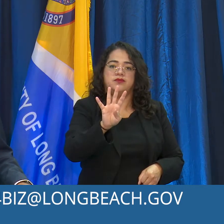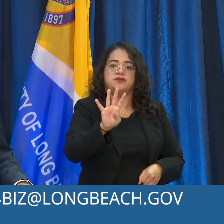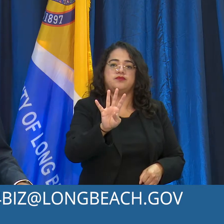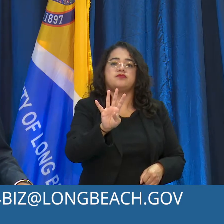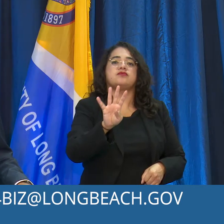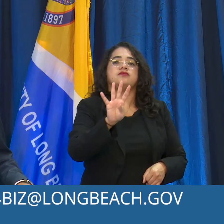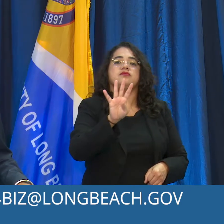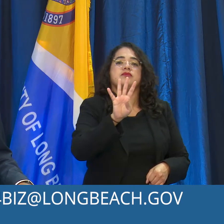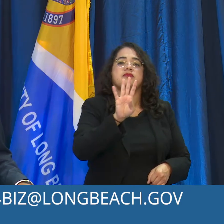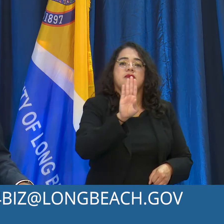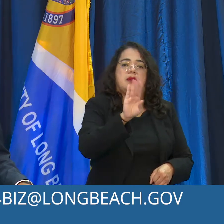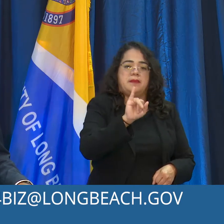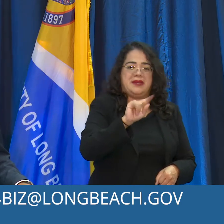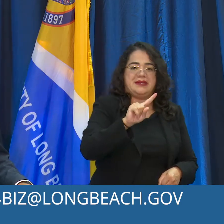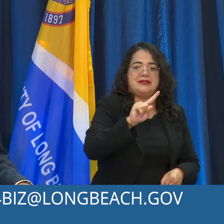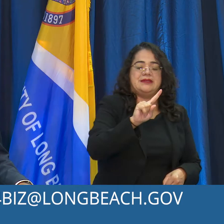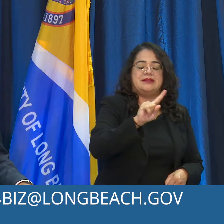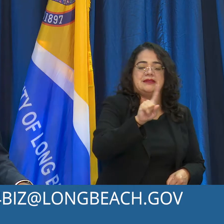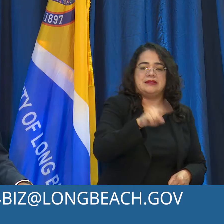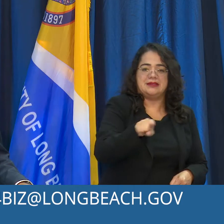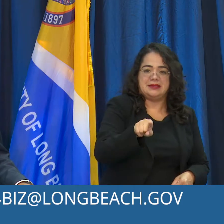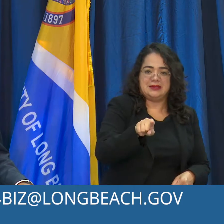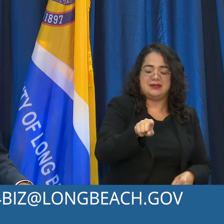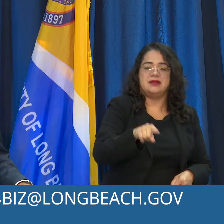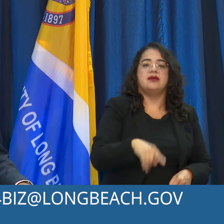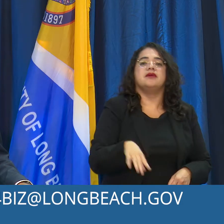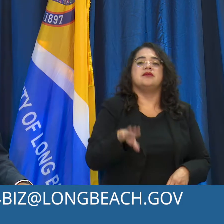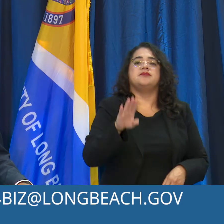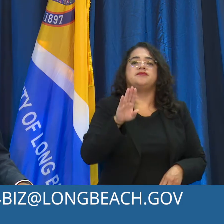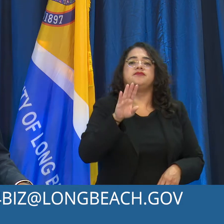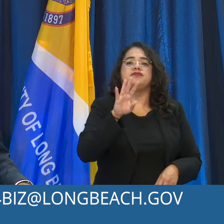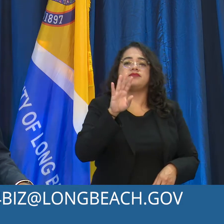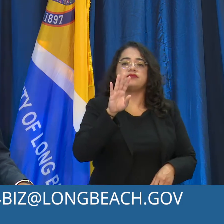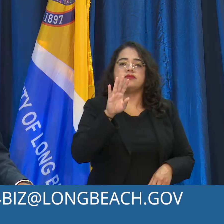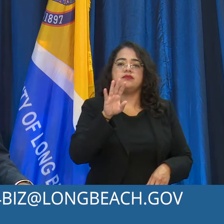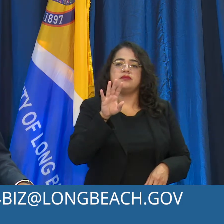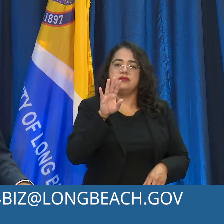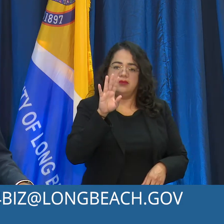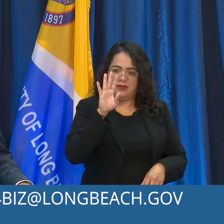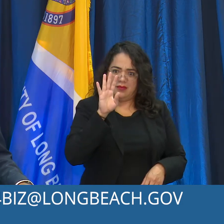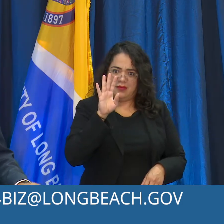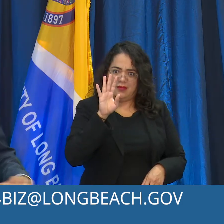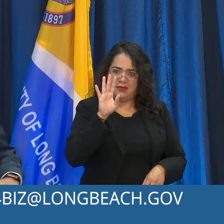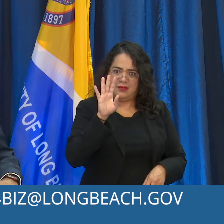They can email us at the number four, which is 4BIZ@longbeach.gov,